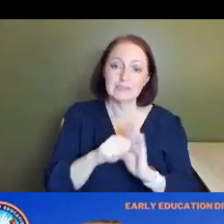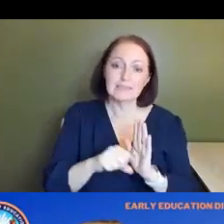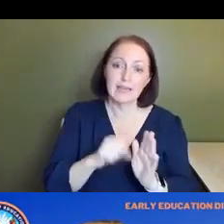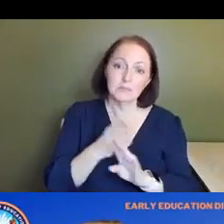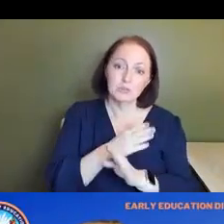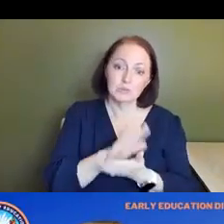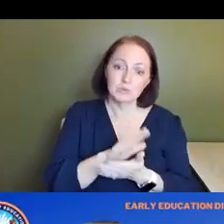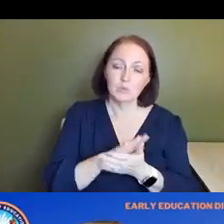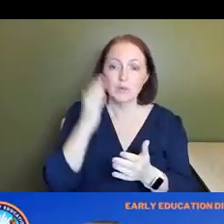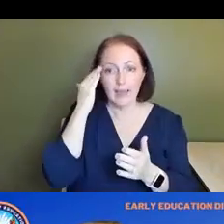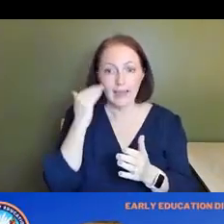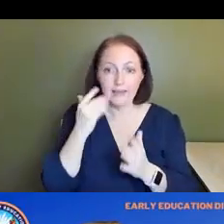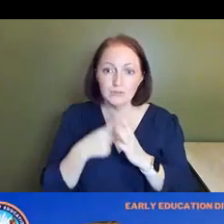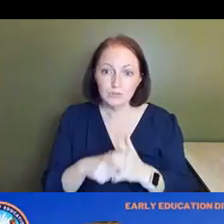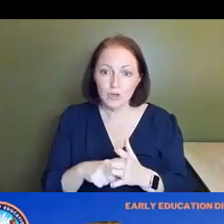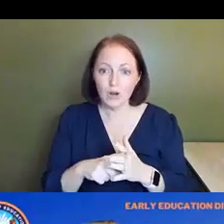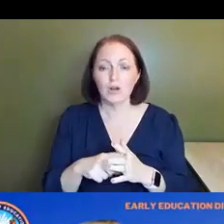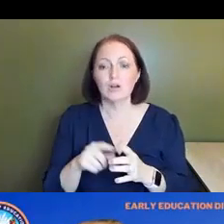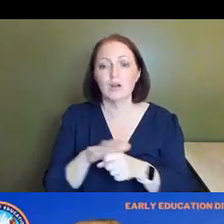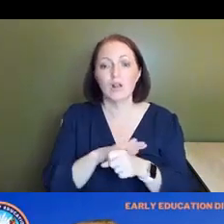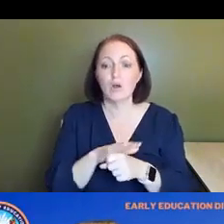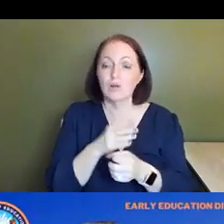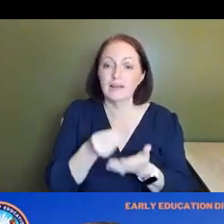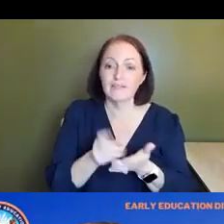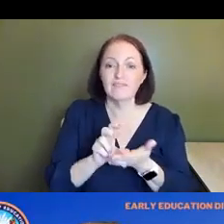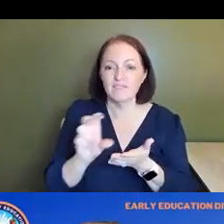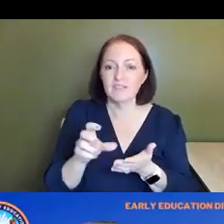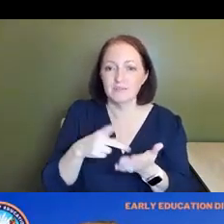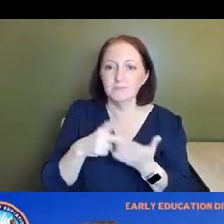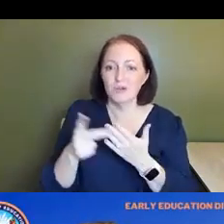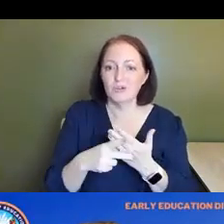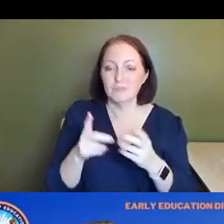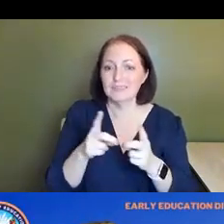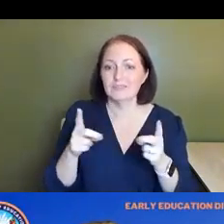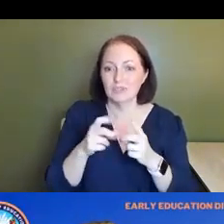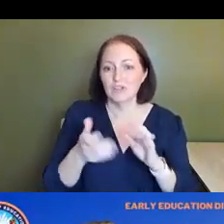Head Start a locally funded program that the district could operate to serve those child